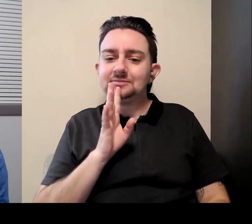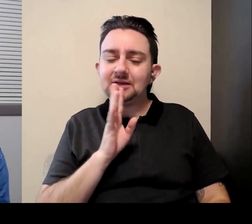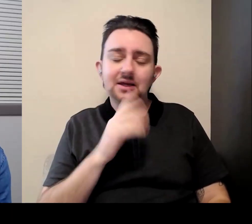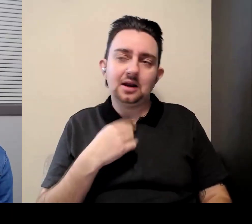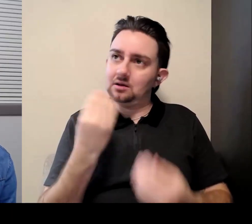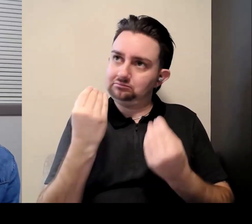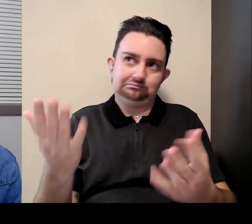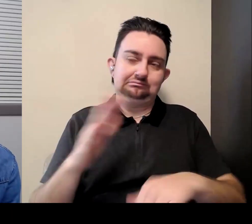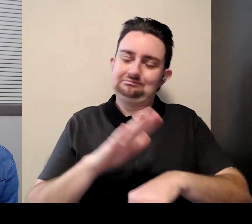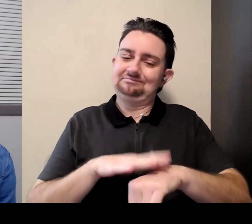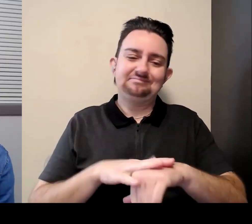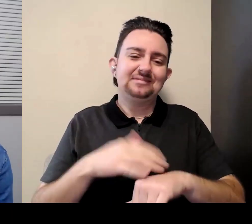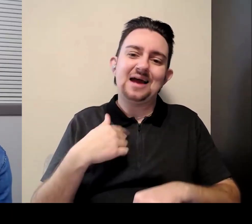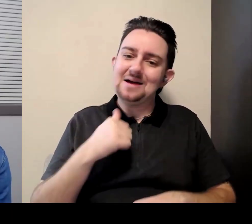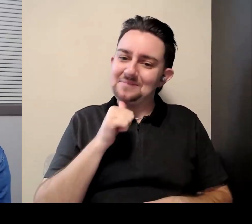you to believe anyone who said they are.